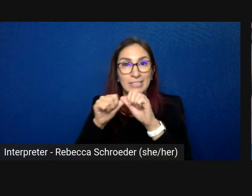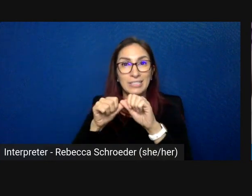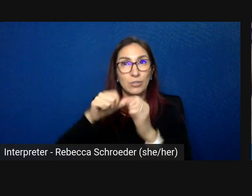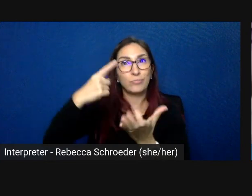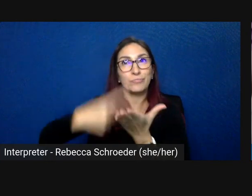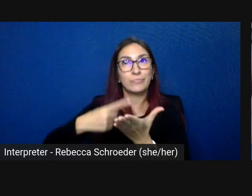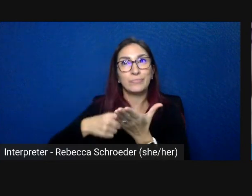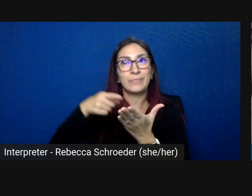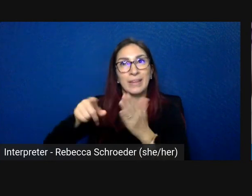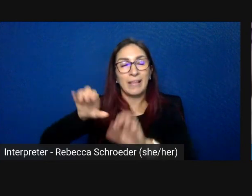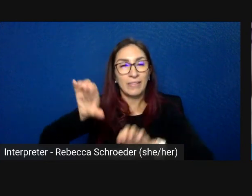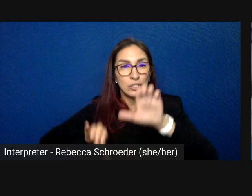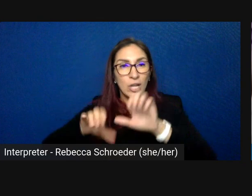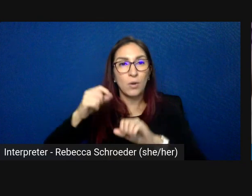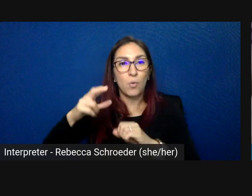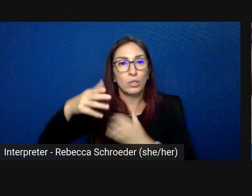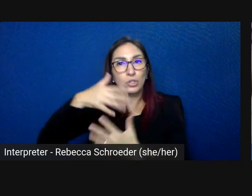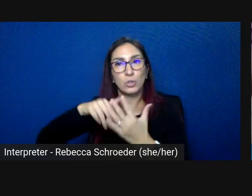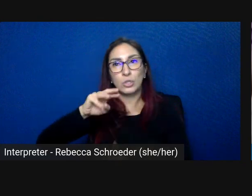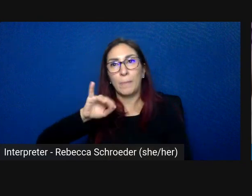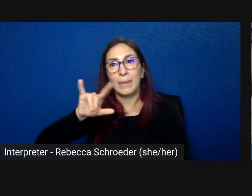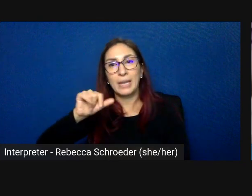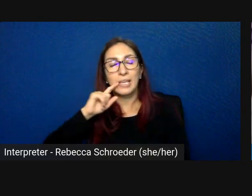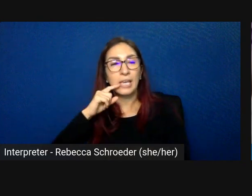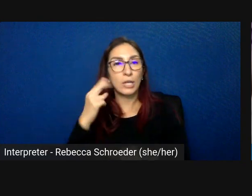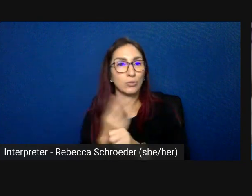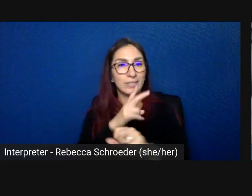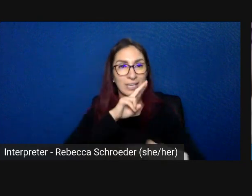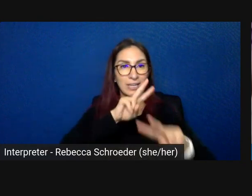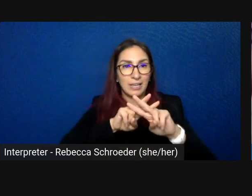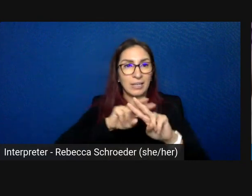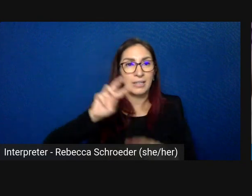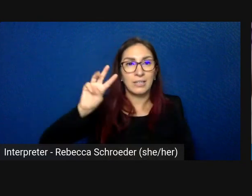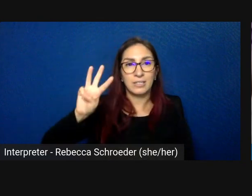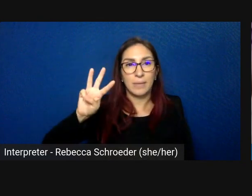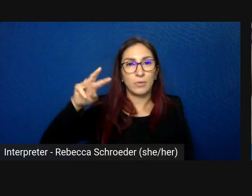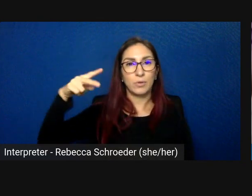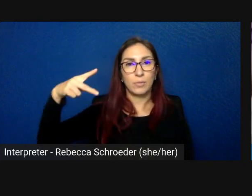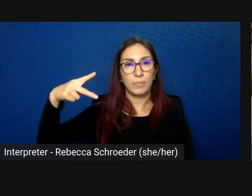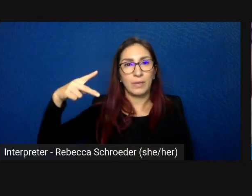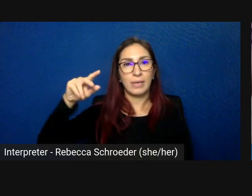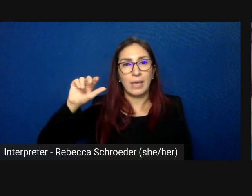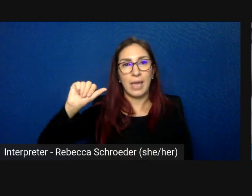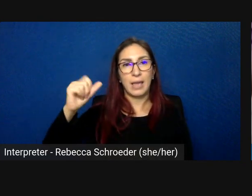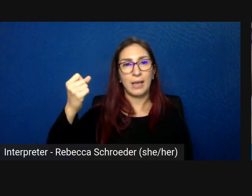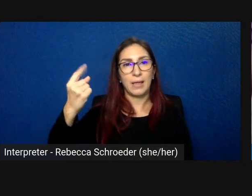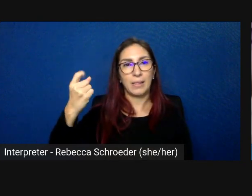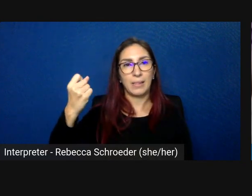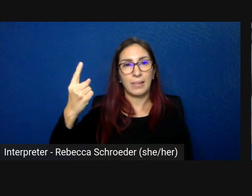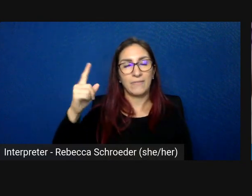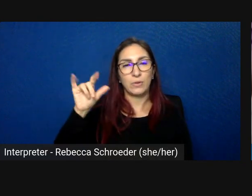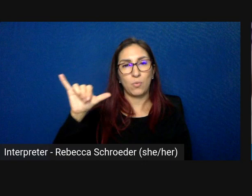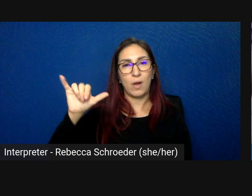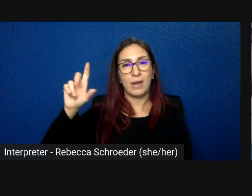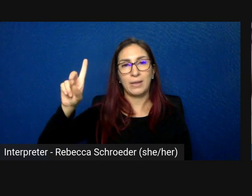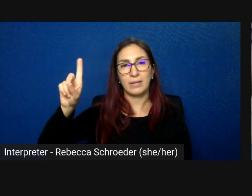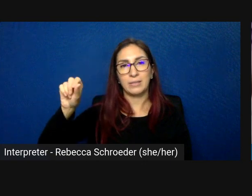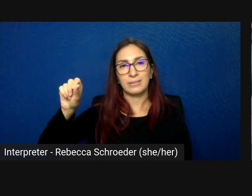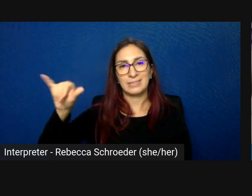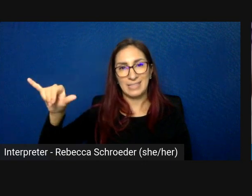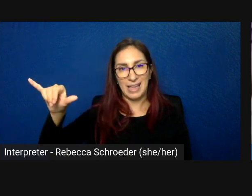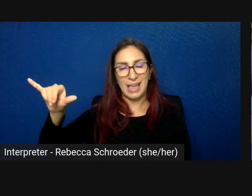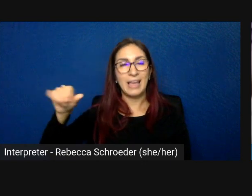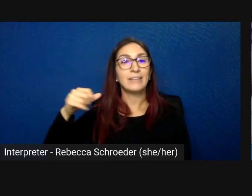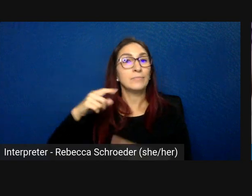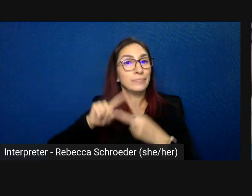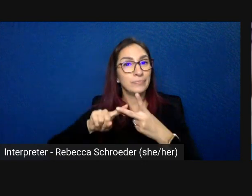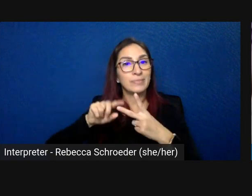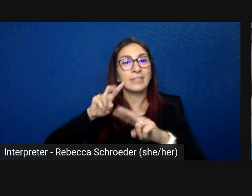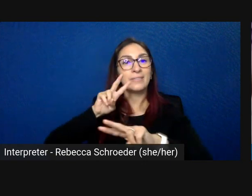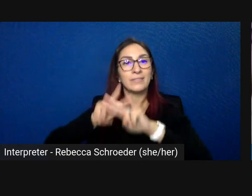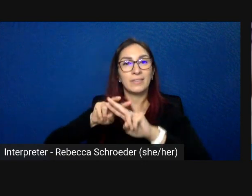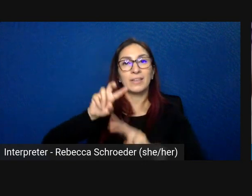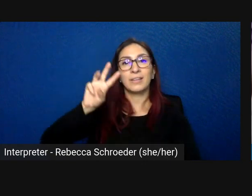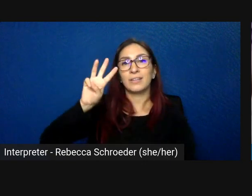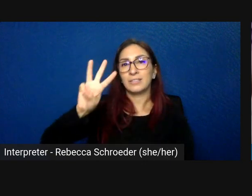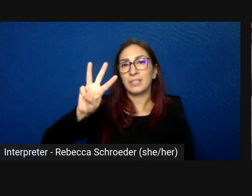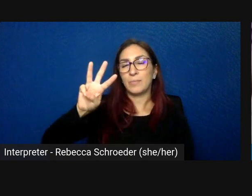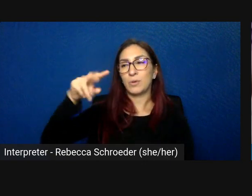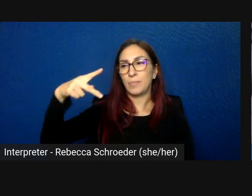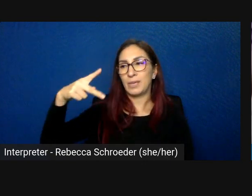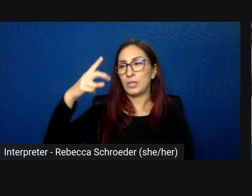or on social media using #WPA11Y day and #WP2022.